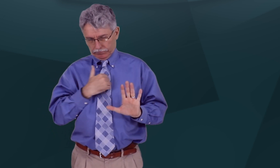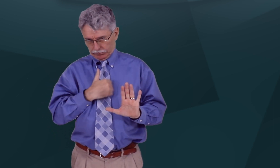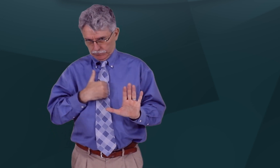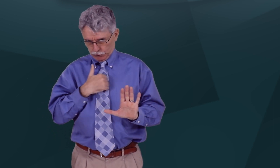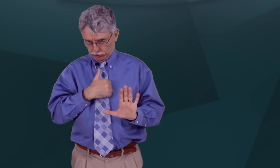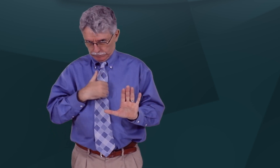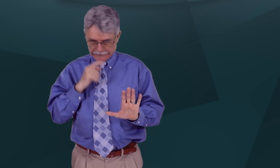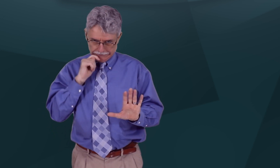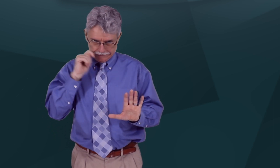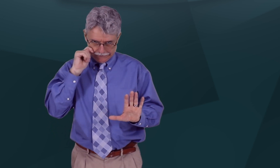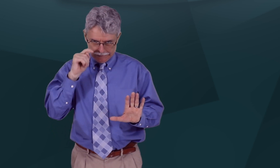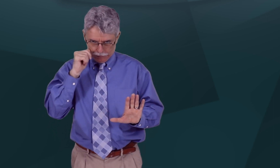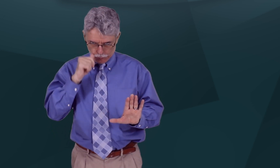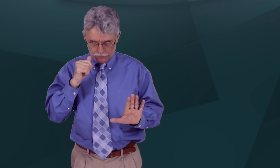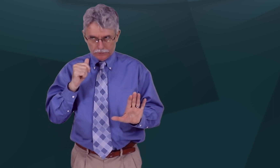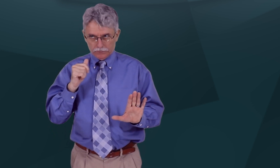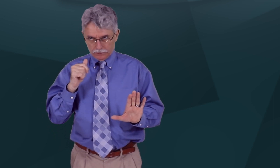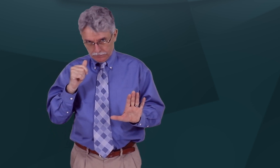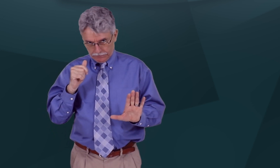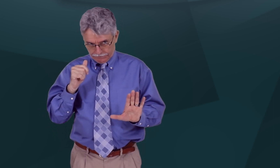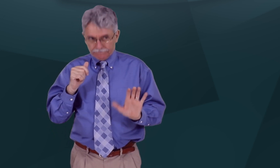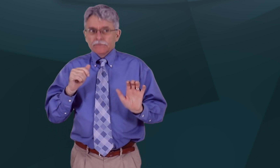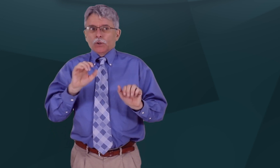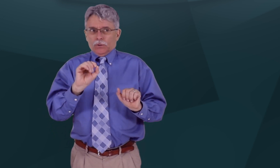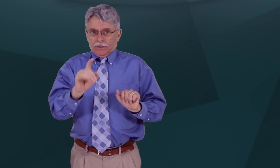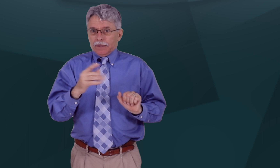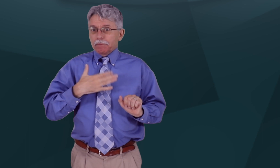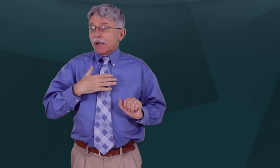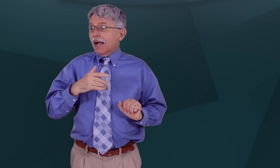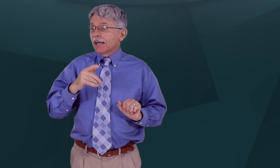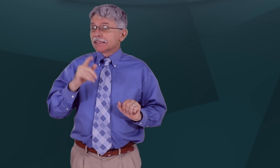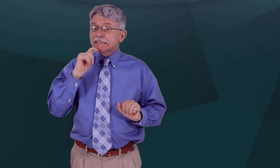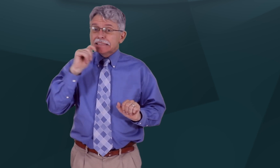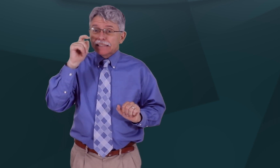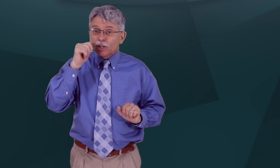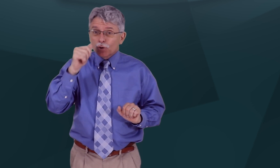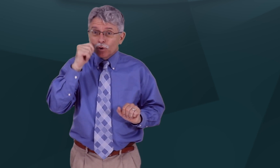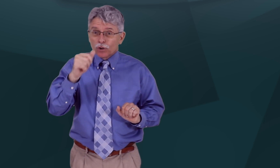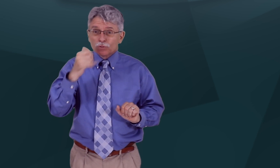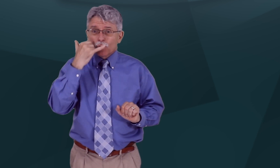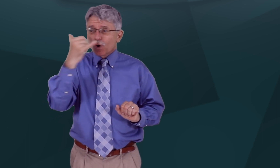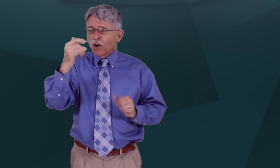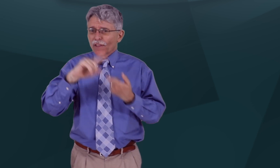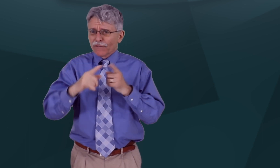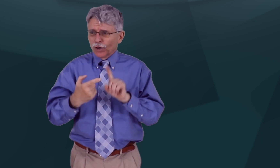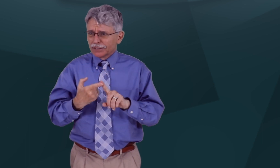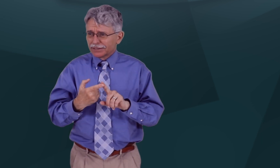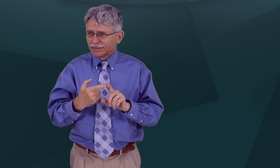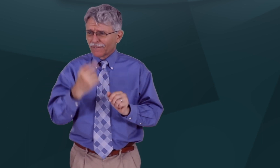My girls -- don't want to talk negative about teenage girls -- but my girls would call their friends.